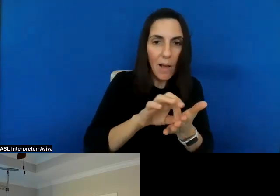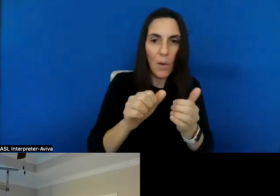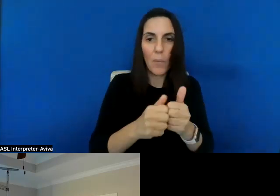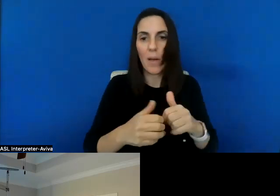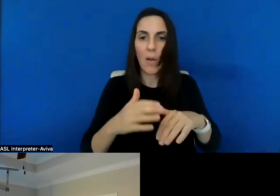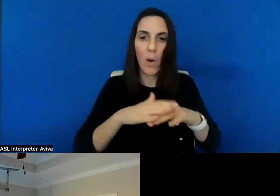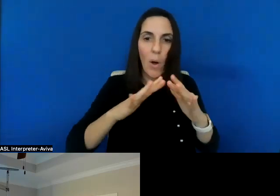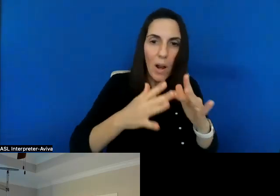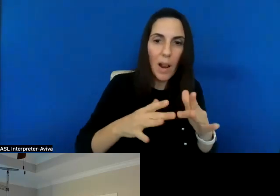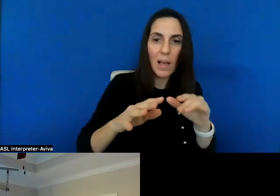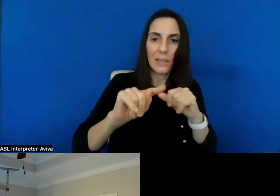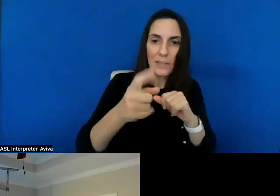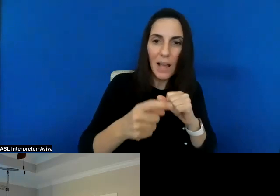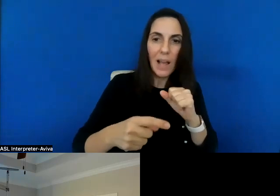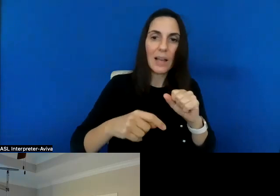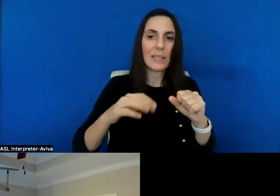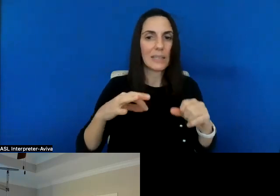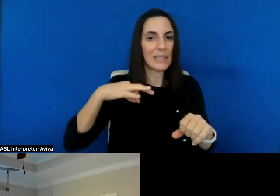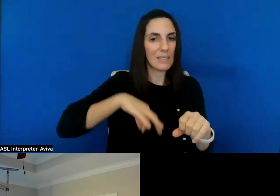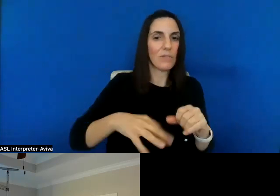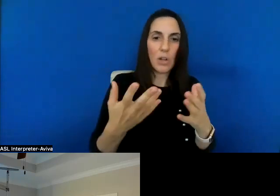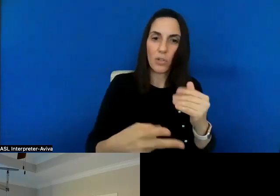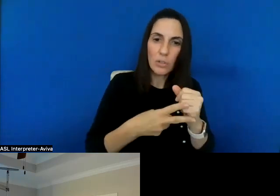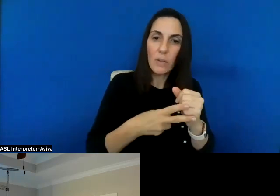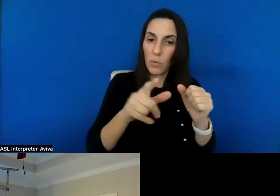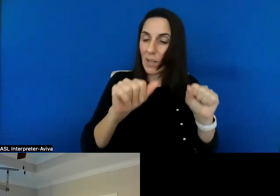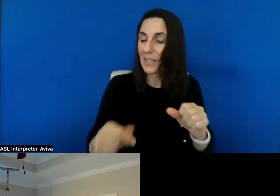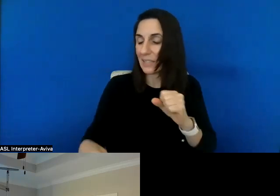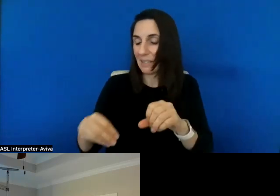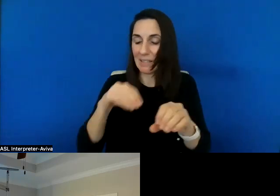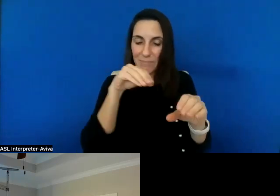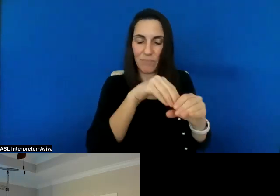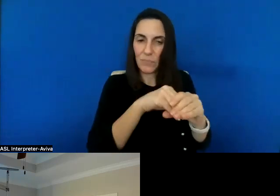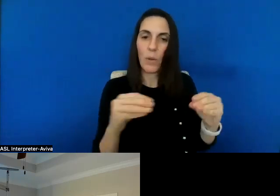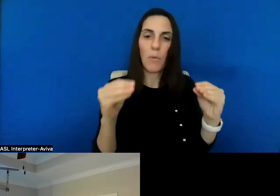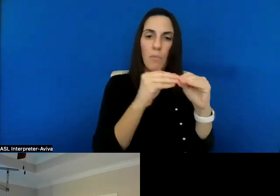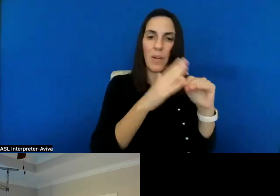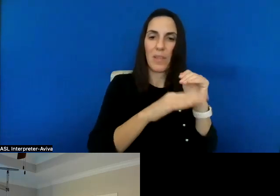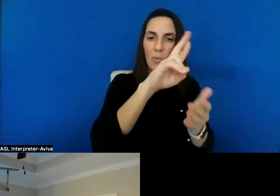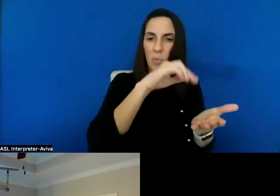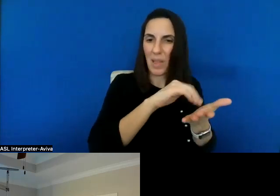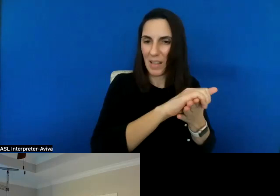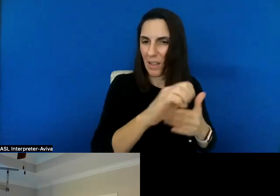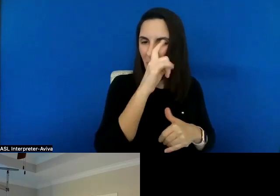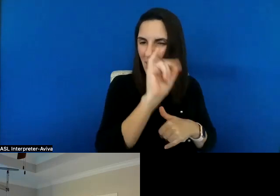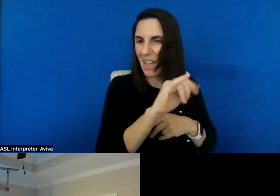11:13:32 To actually save more than $2,000 in these times of the account, and be able